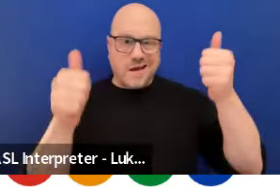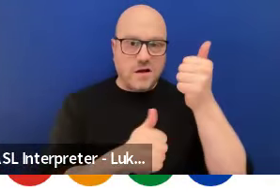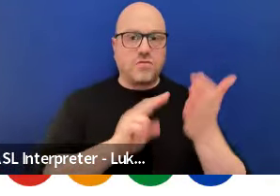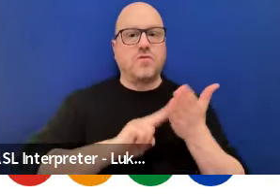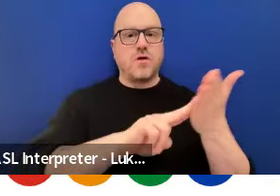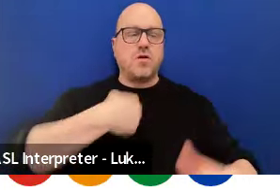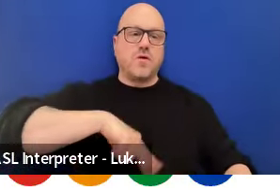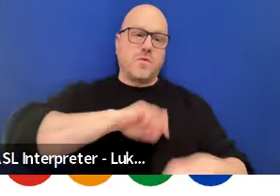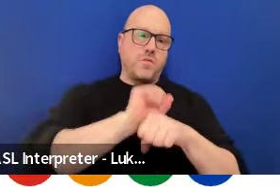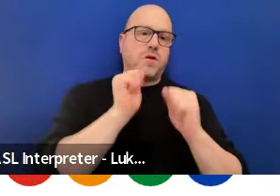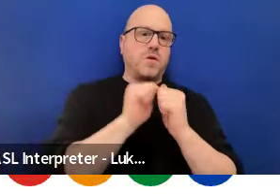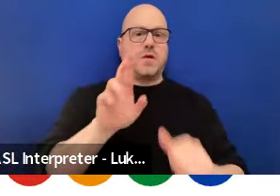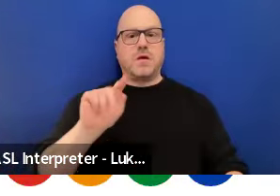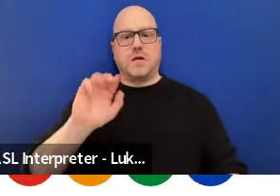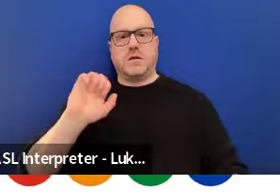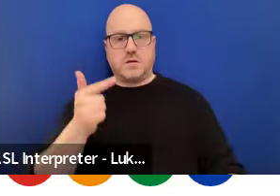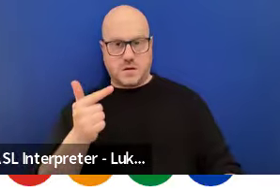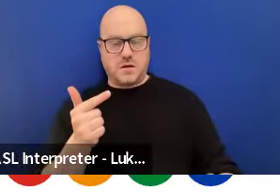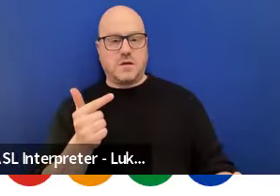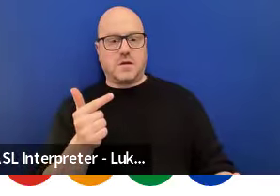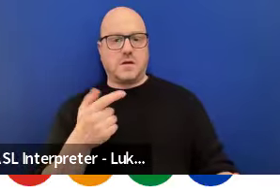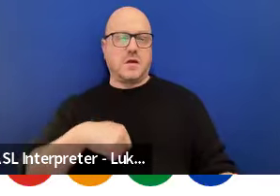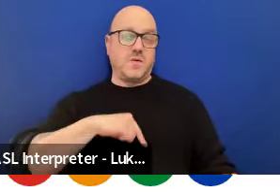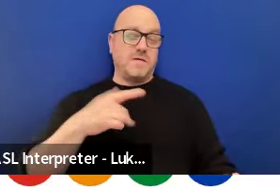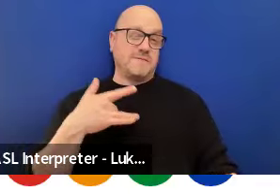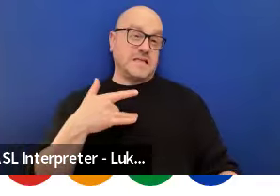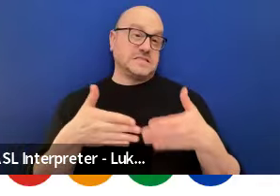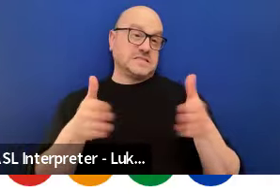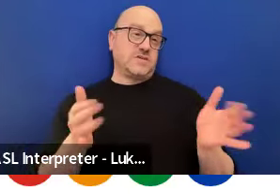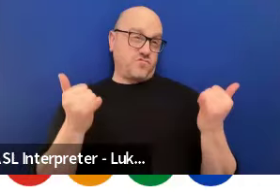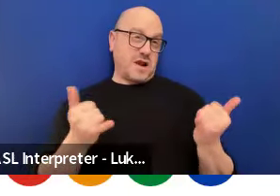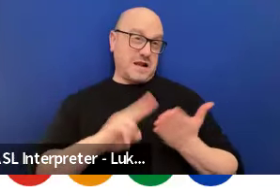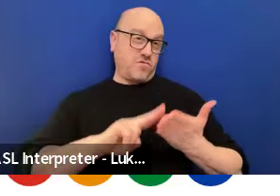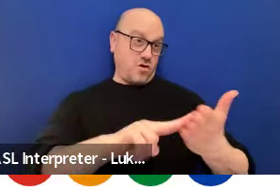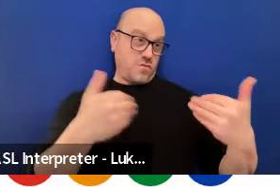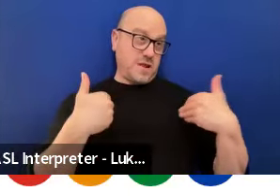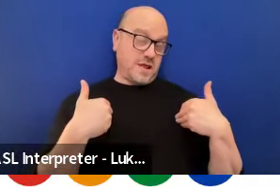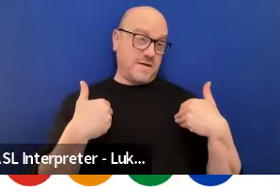PROVIDE UNDER THIS CONTRACT. WE'LL LOOK TO WORK WITH RTAG AS WE THINK THROUGH THAT.